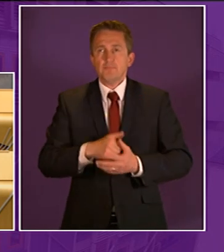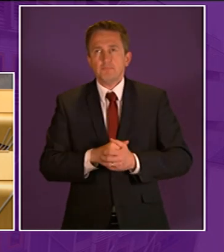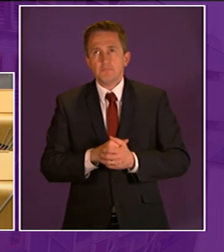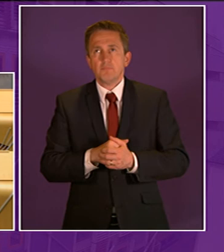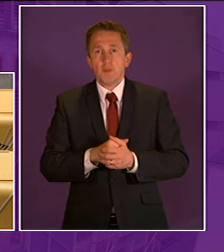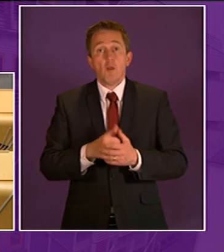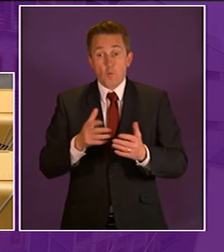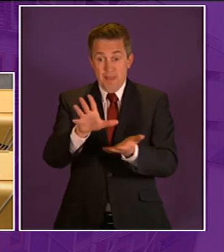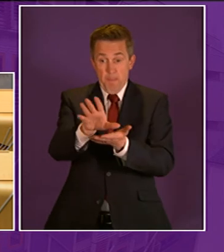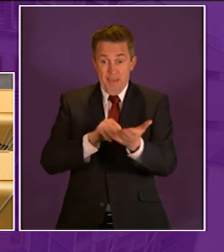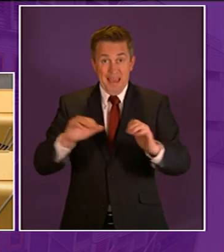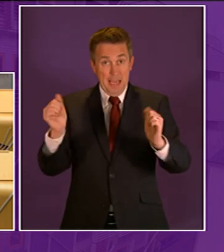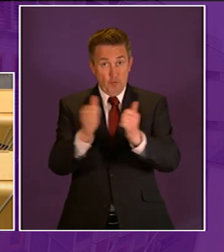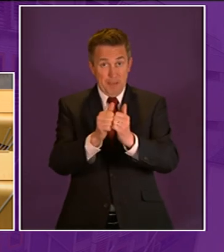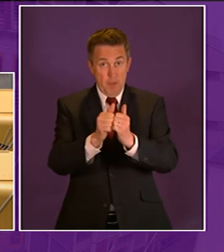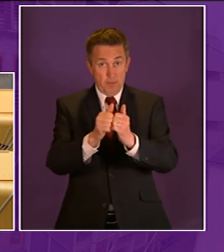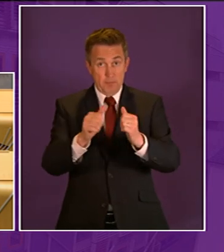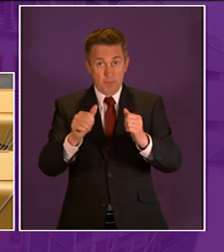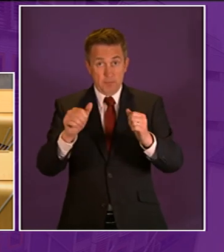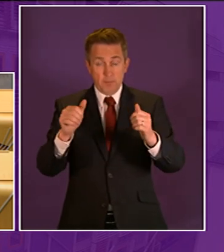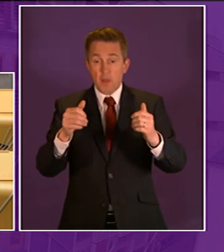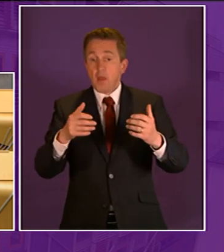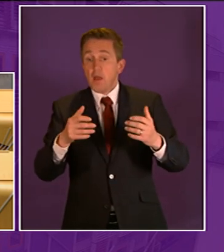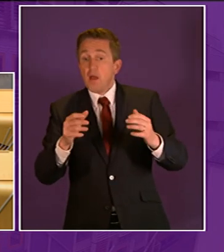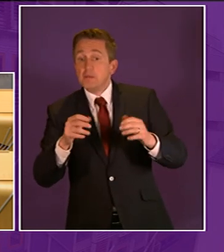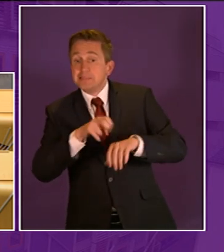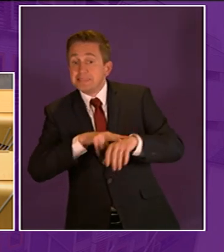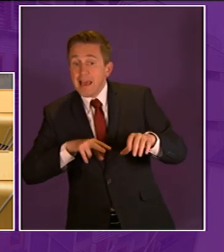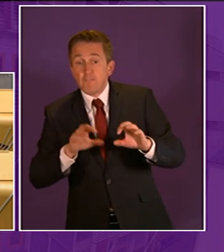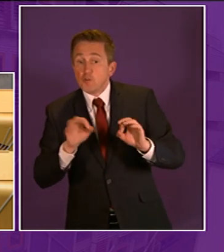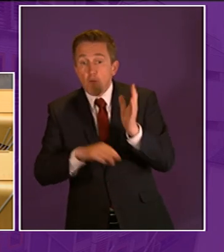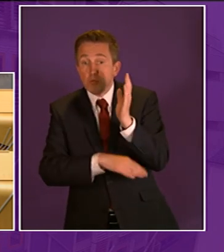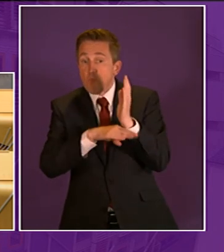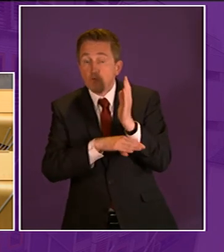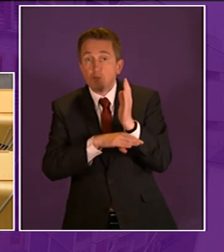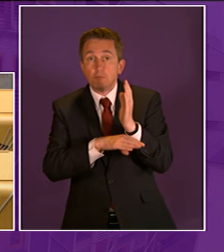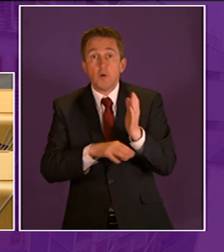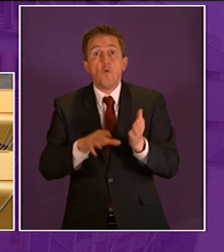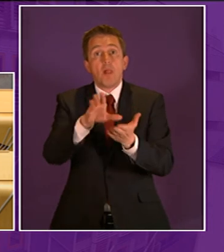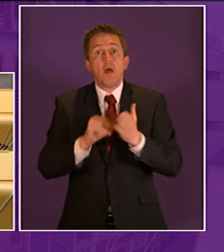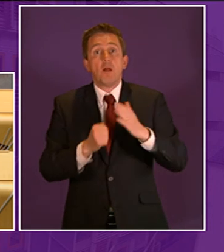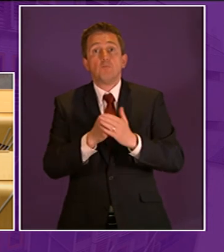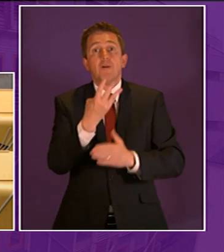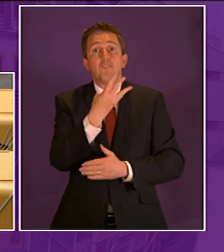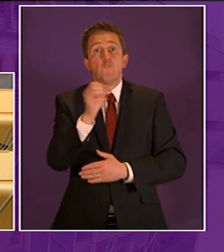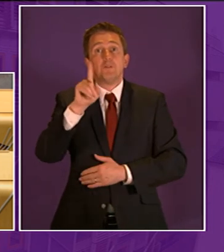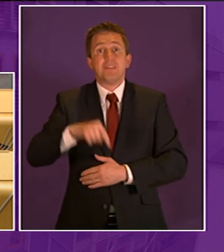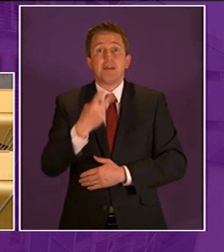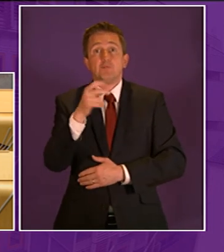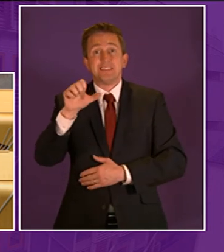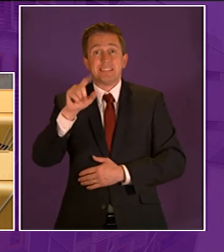pay agreement, all unpromoted lecturing staff at the top of their salary scale will earn